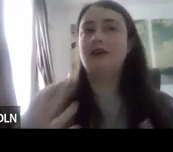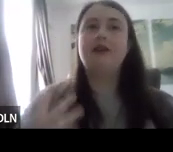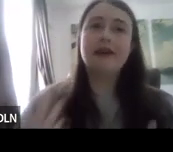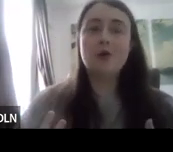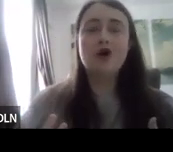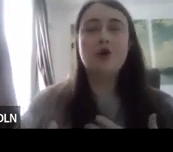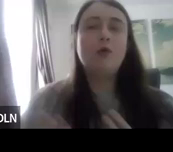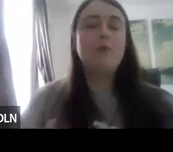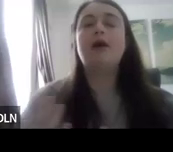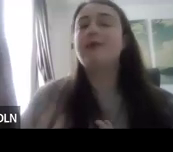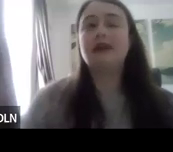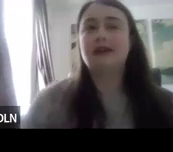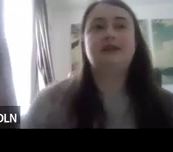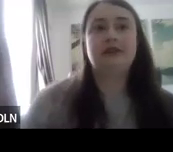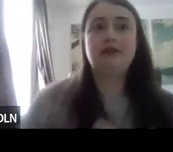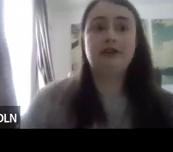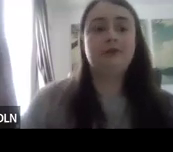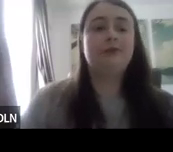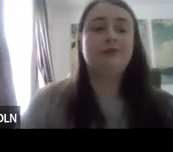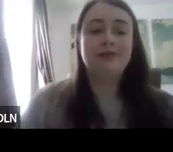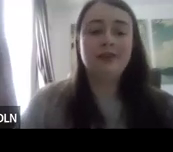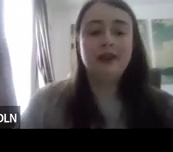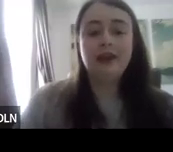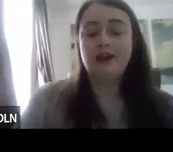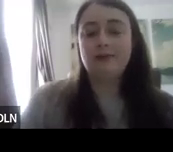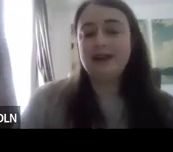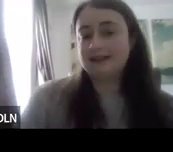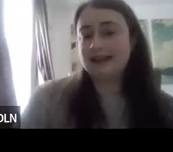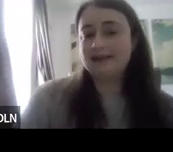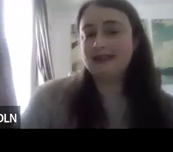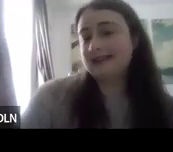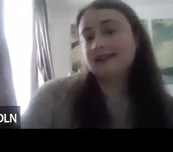trying to figure out what might be realistic for you. Next slide, please.